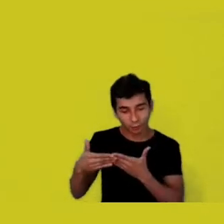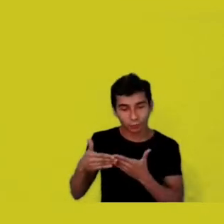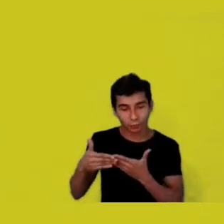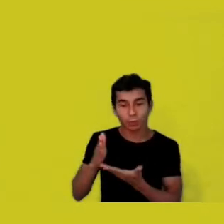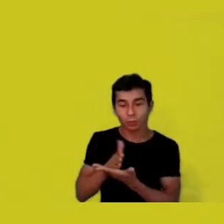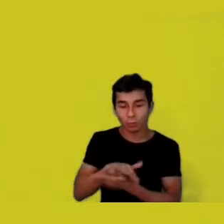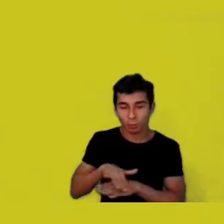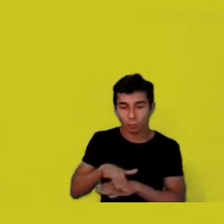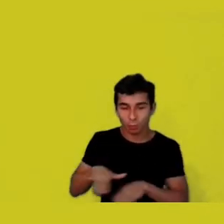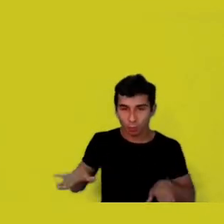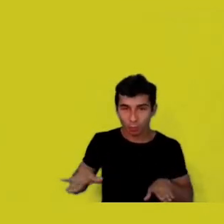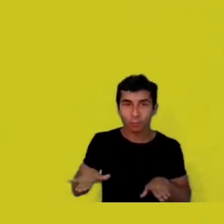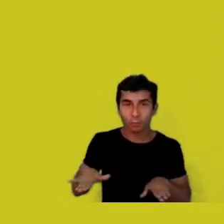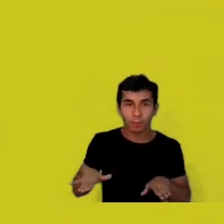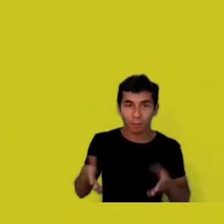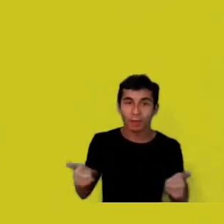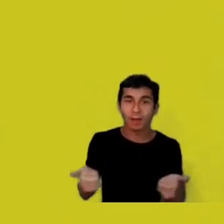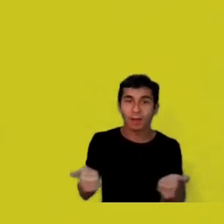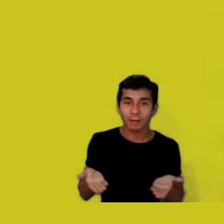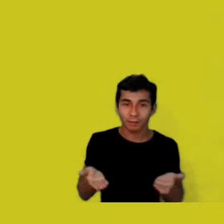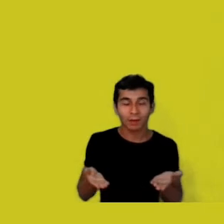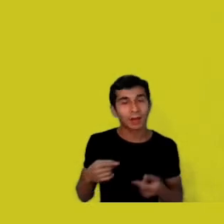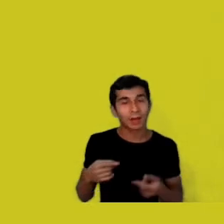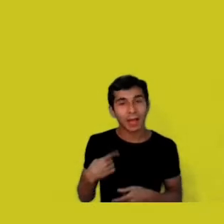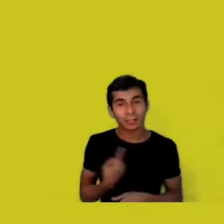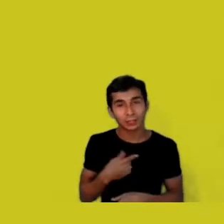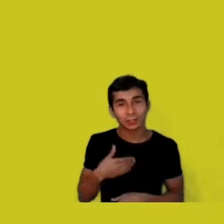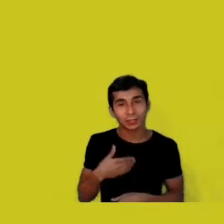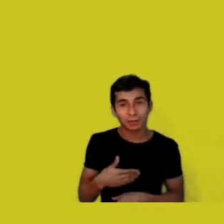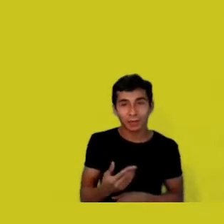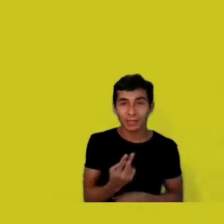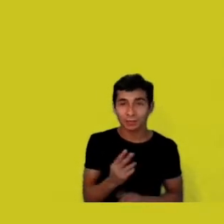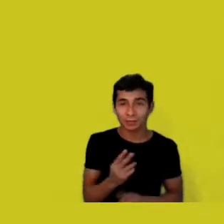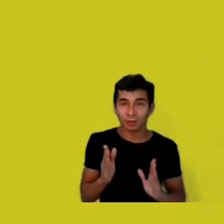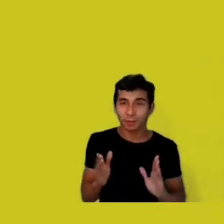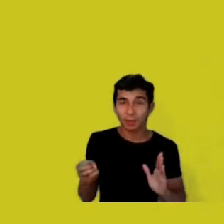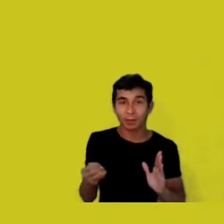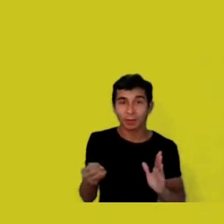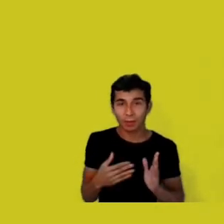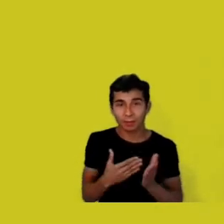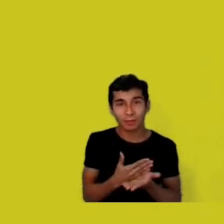and we are beginning a new cycle at CPT.